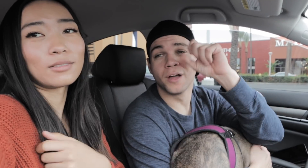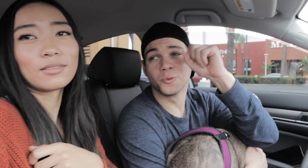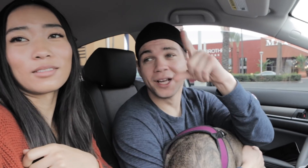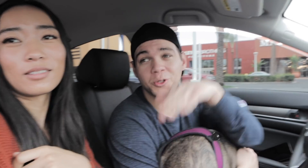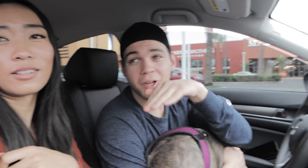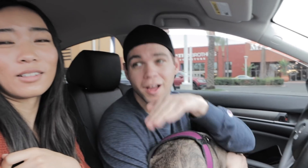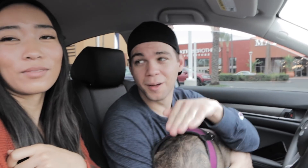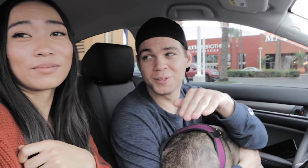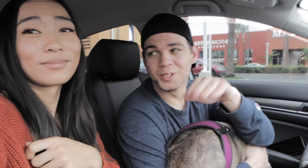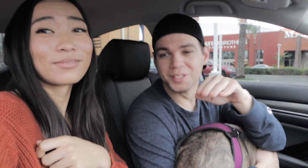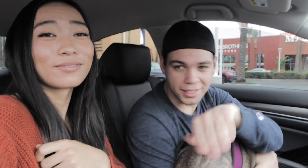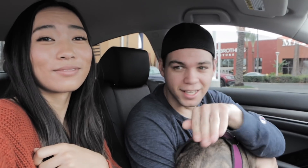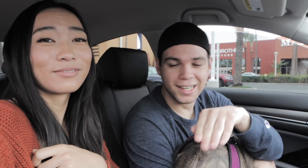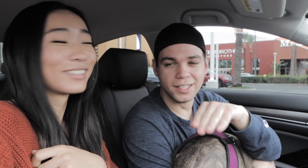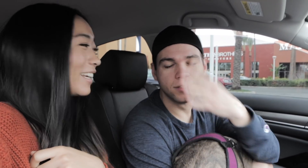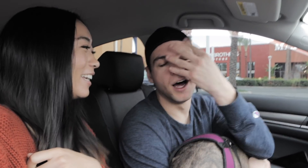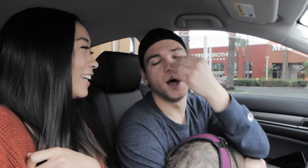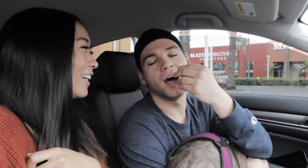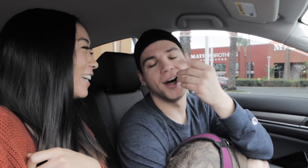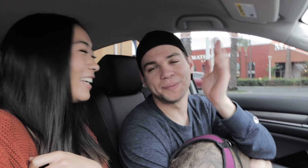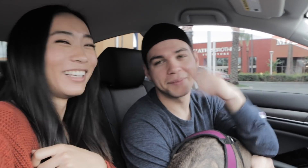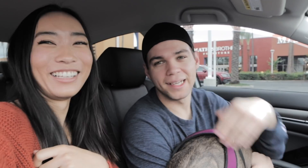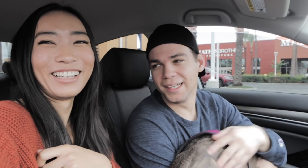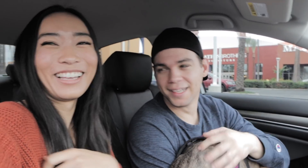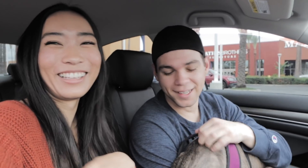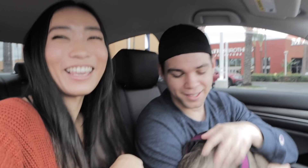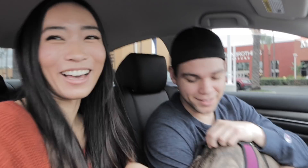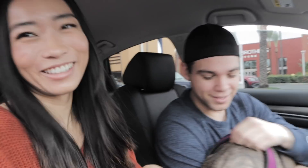I tried to wake her up and she was still sleeping